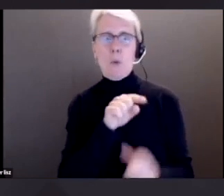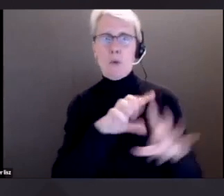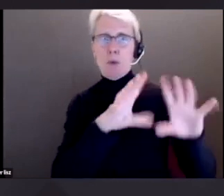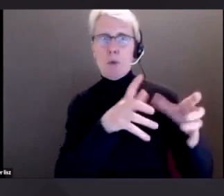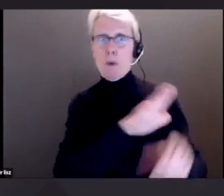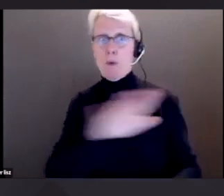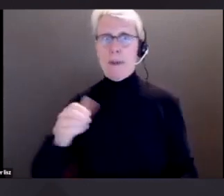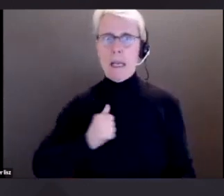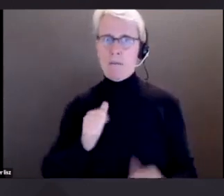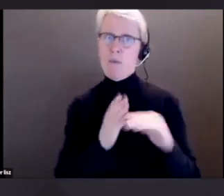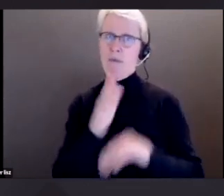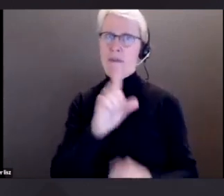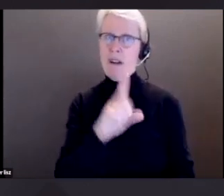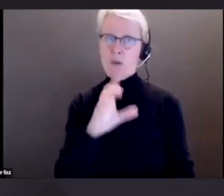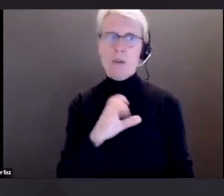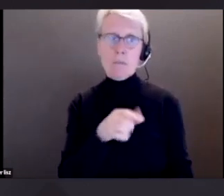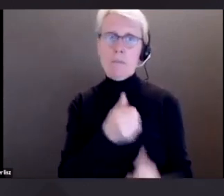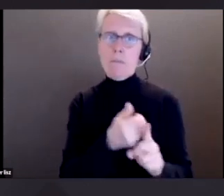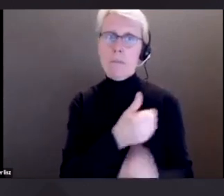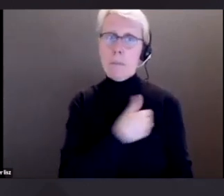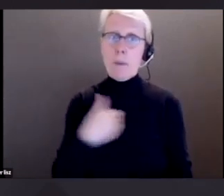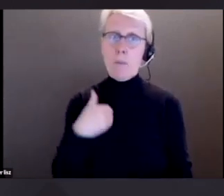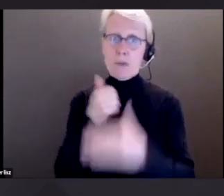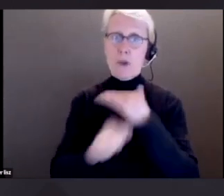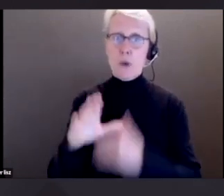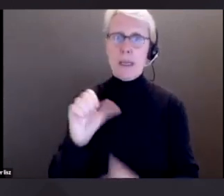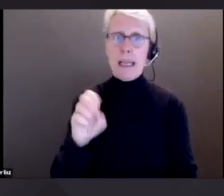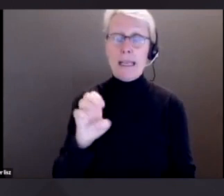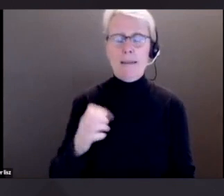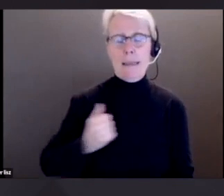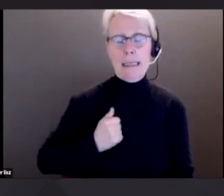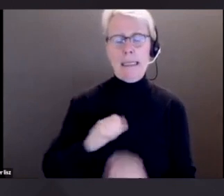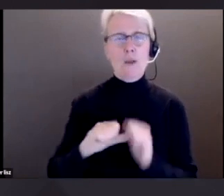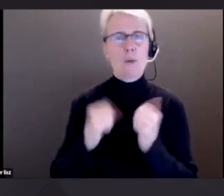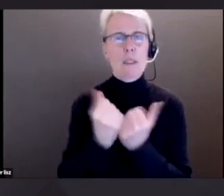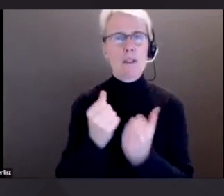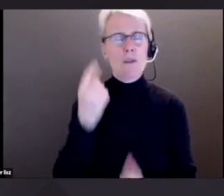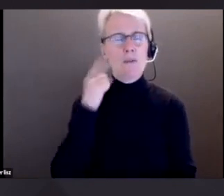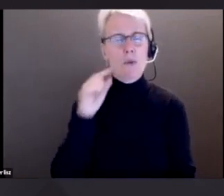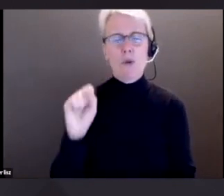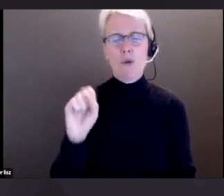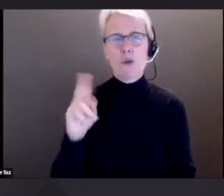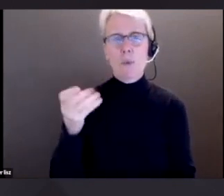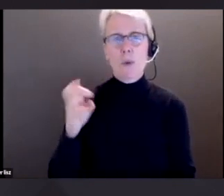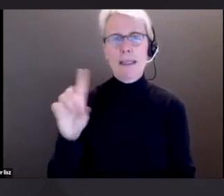Canadian Association for Supported Employment. Please contact us at any time for more information